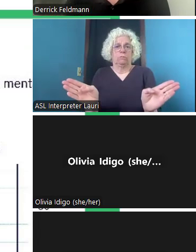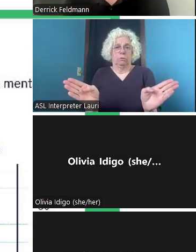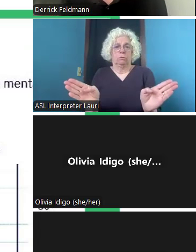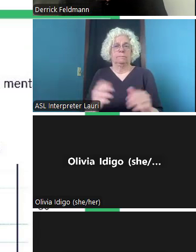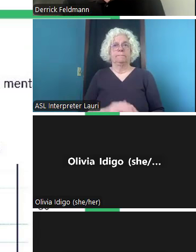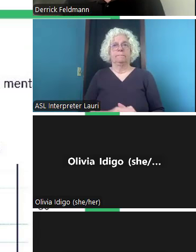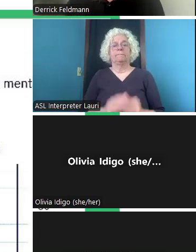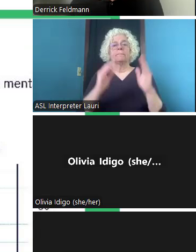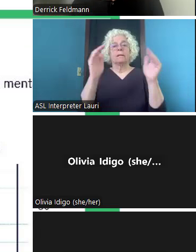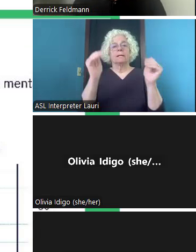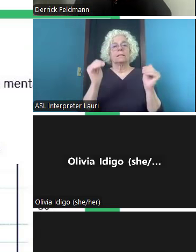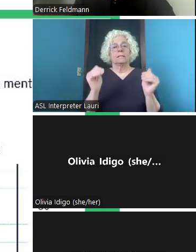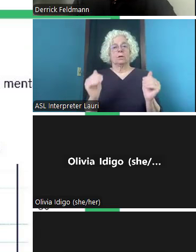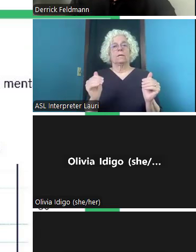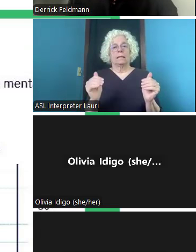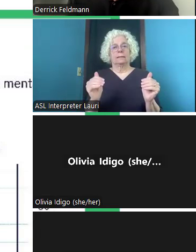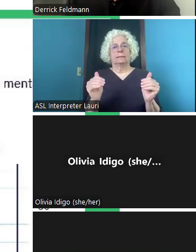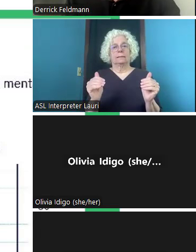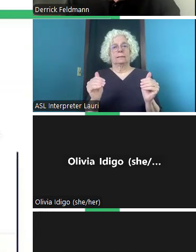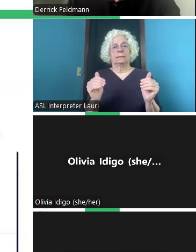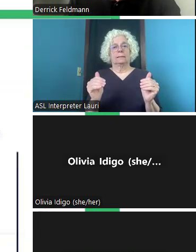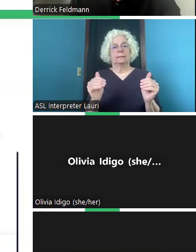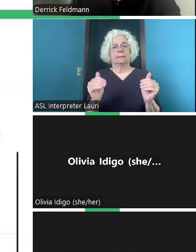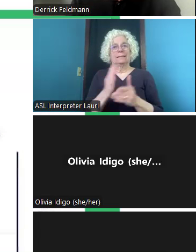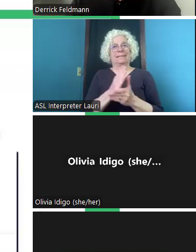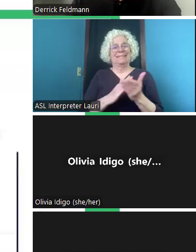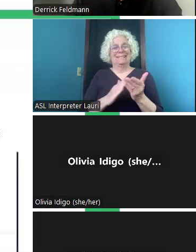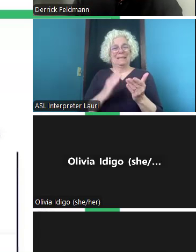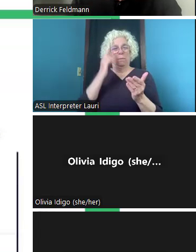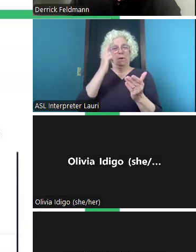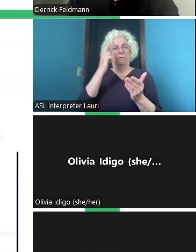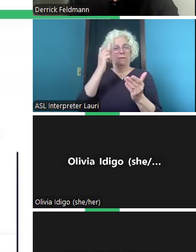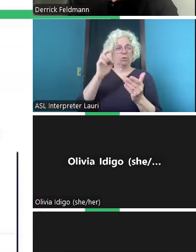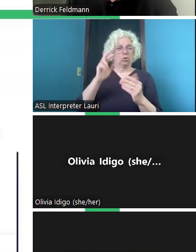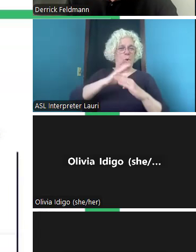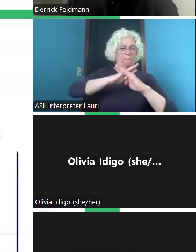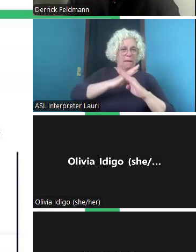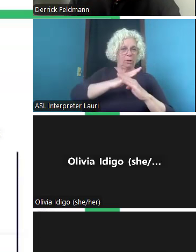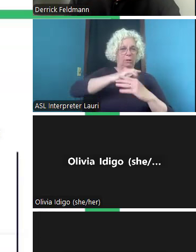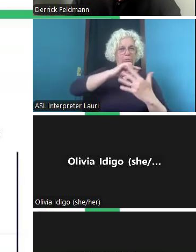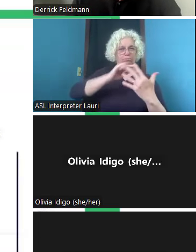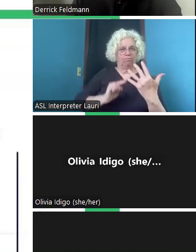On the next slide, we'll dive a little bit further into some of this sort of reasons and barriers and elements.